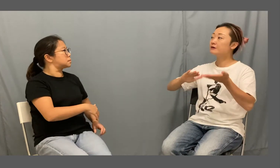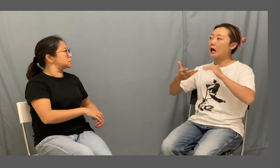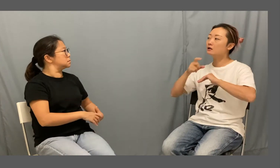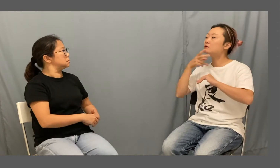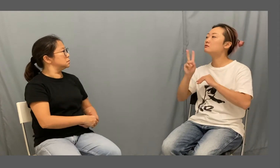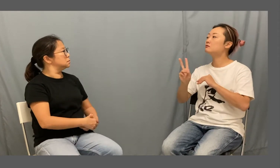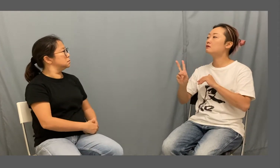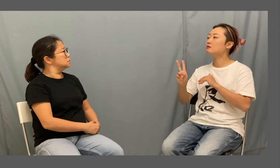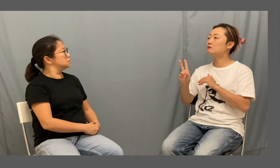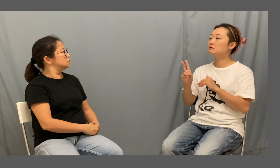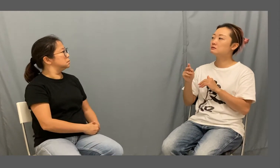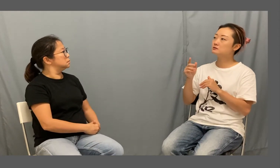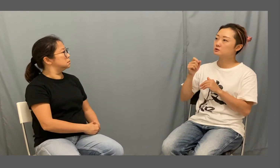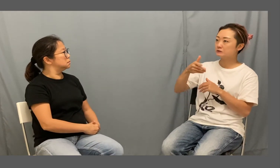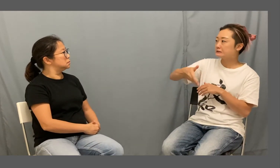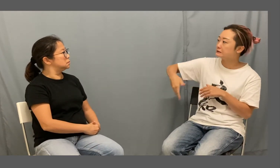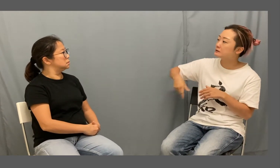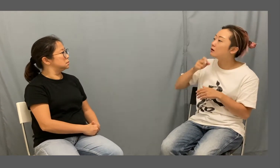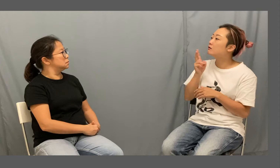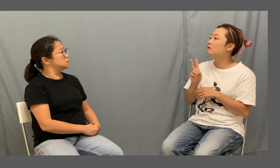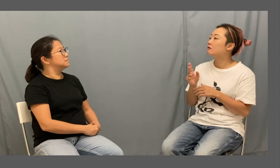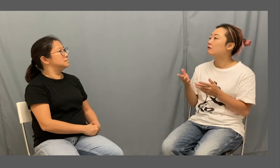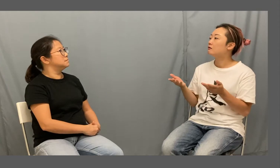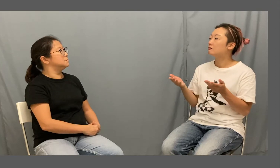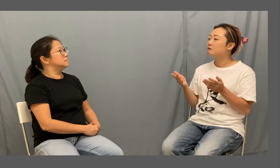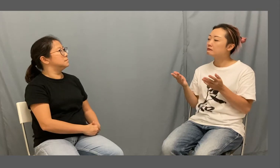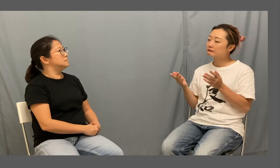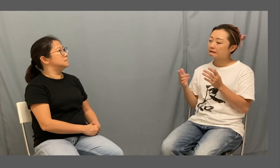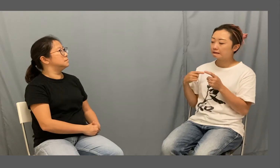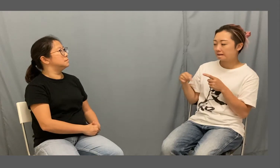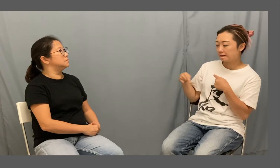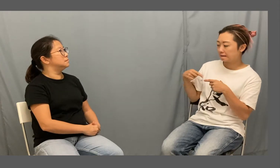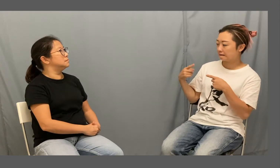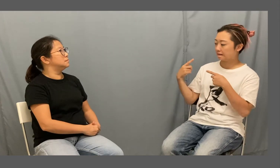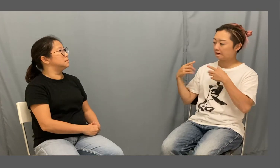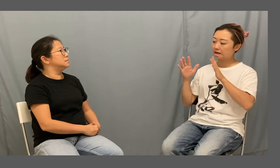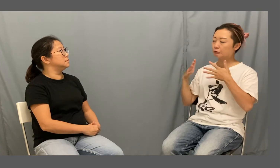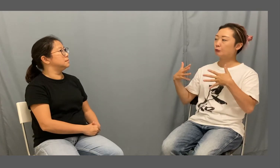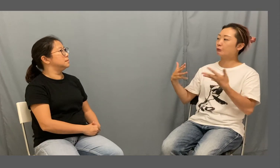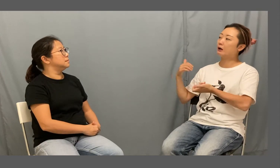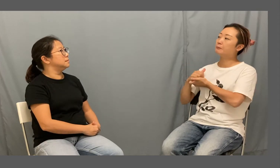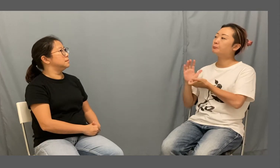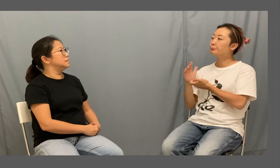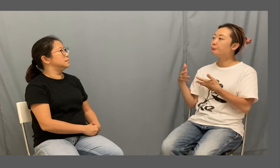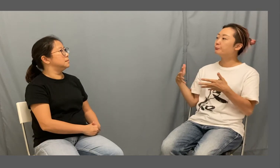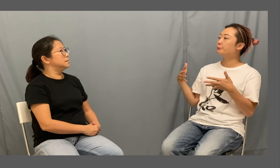Cat: Of course some of us do take the opposite side They cut the cord and ignore everybody else